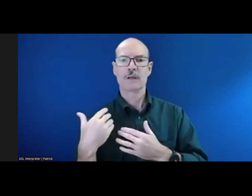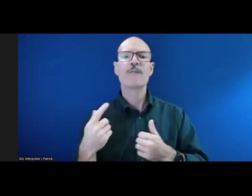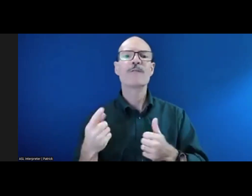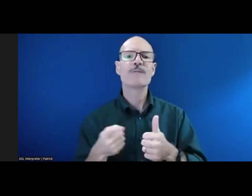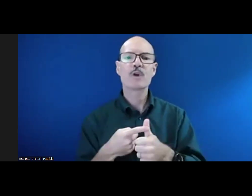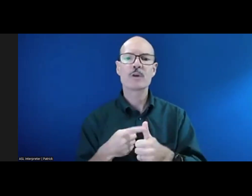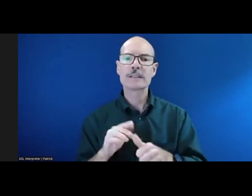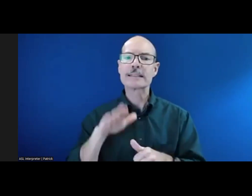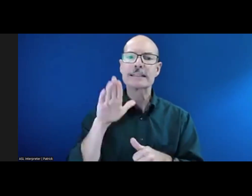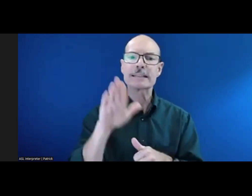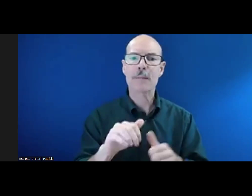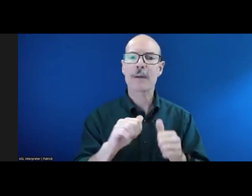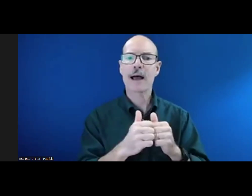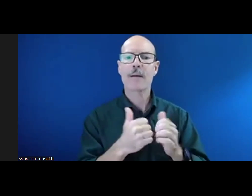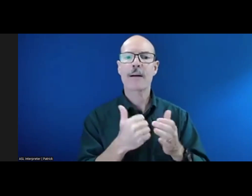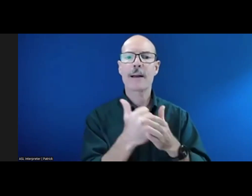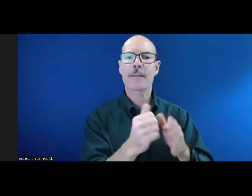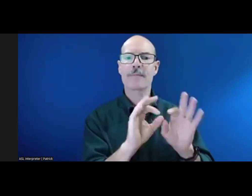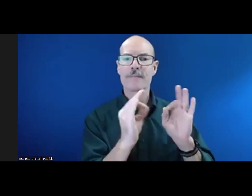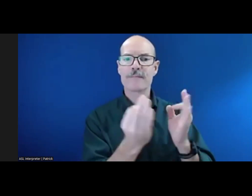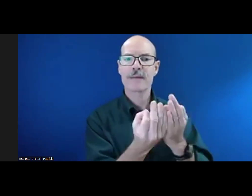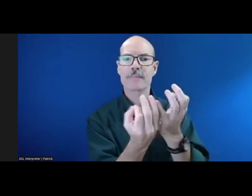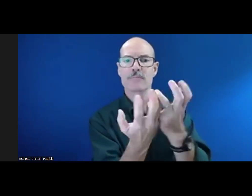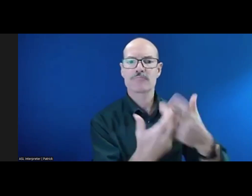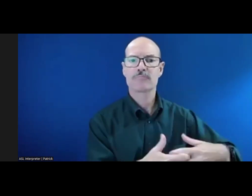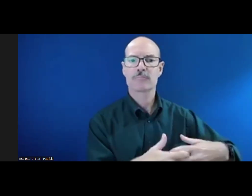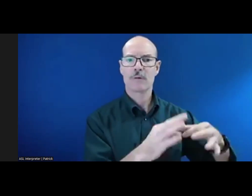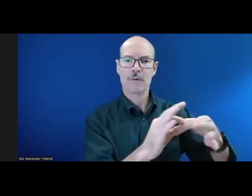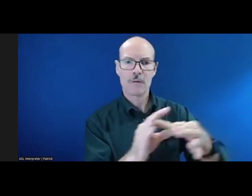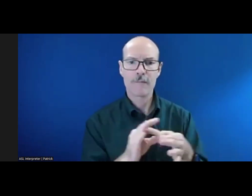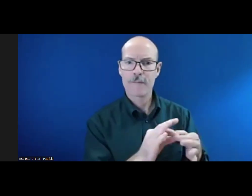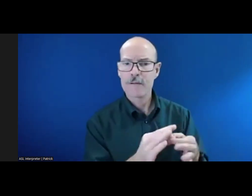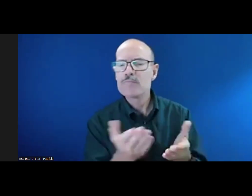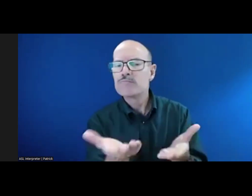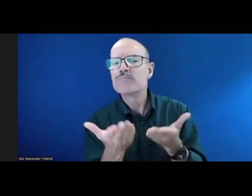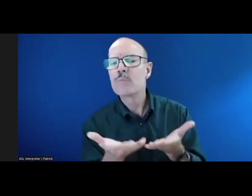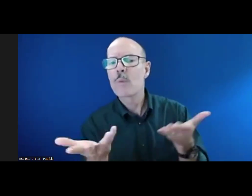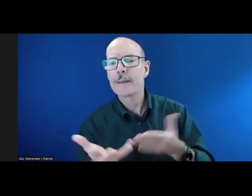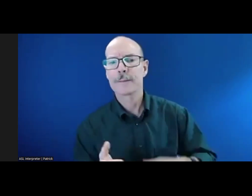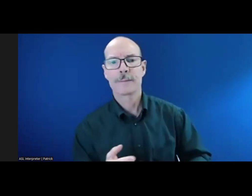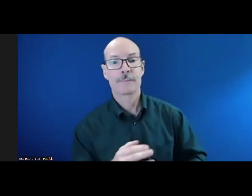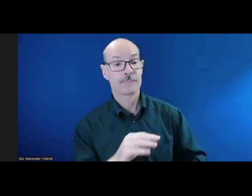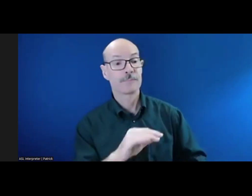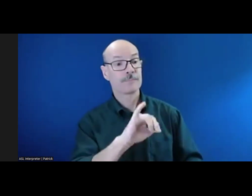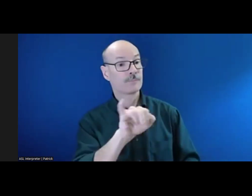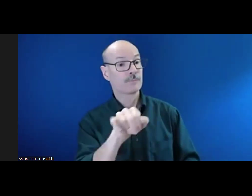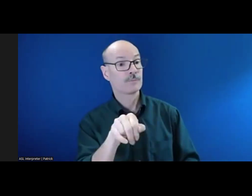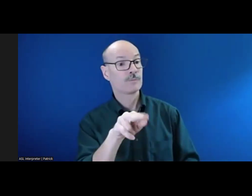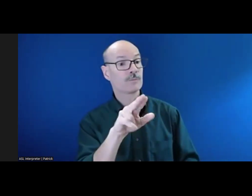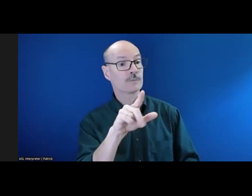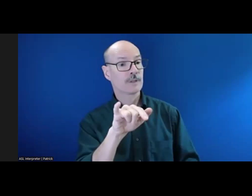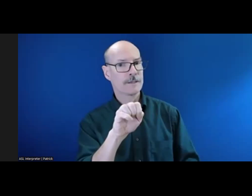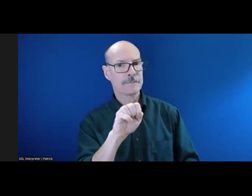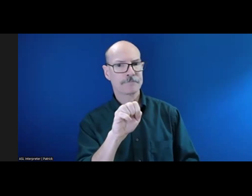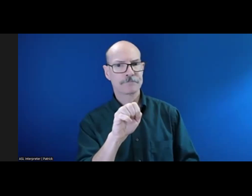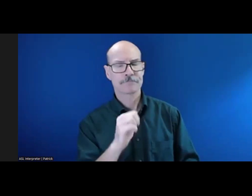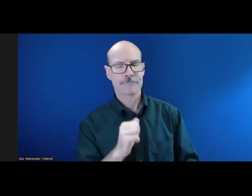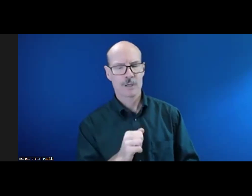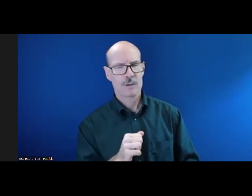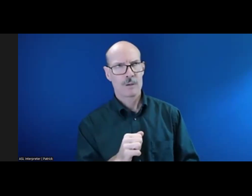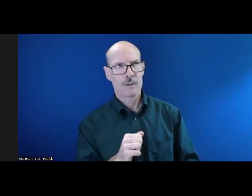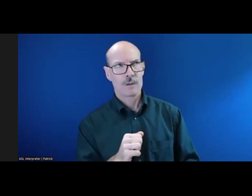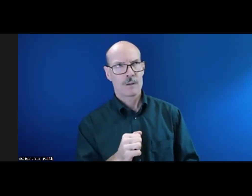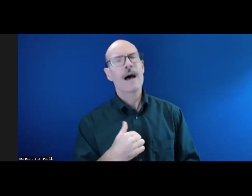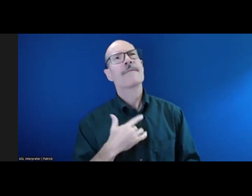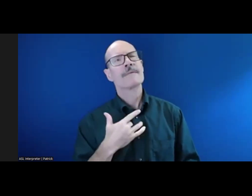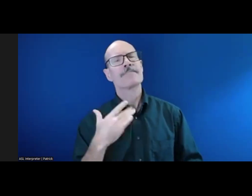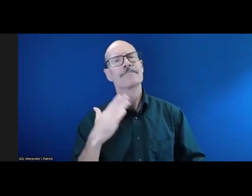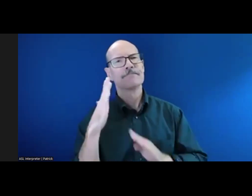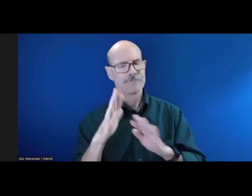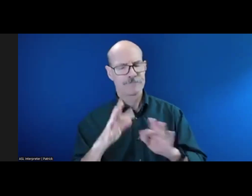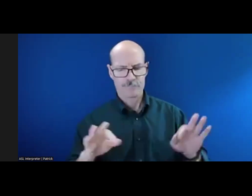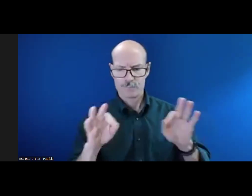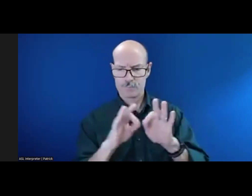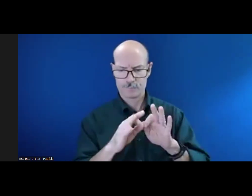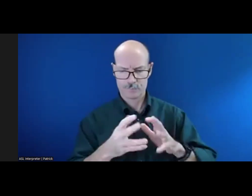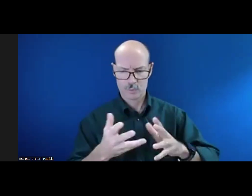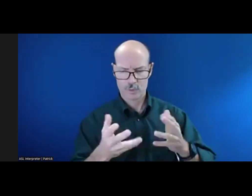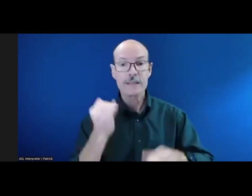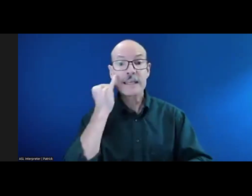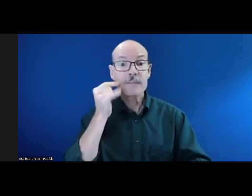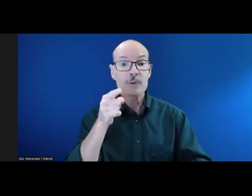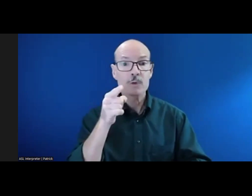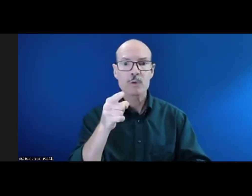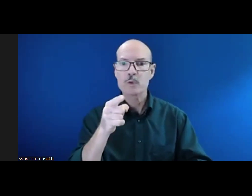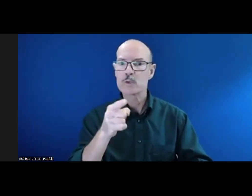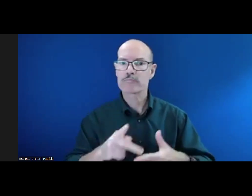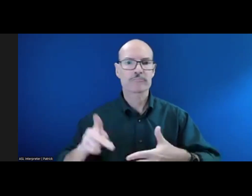Uhm, I think the primary thing is -- so let's say you're the primary caregiver.